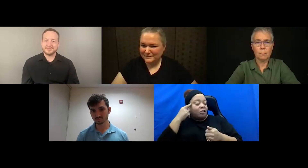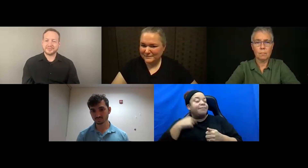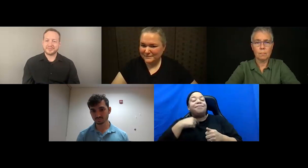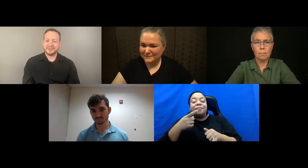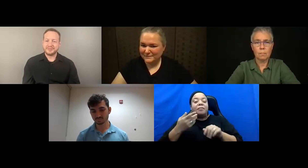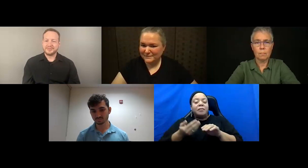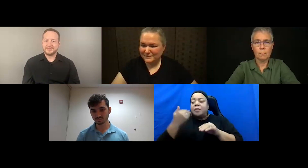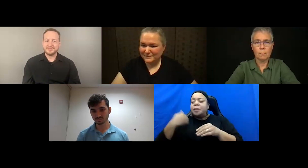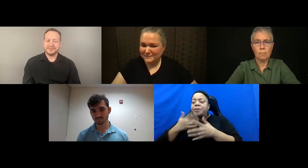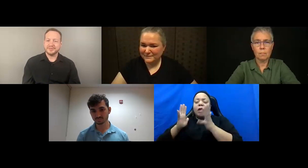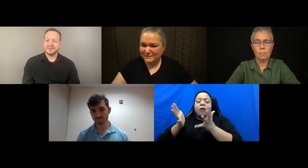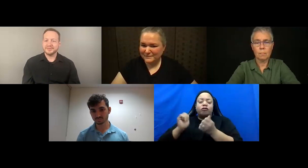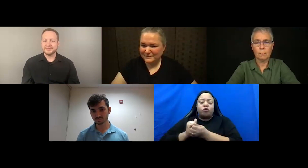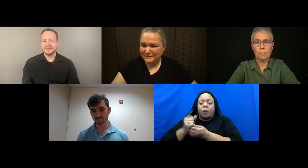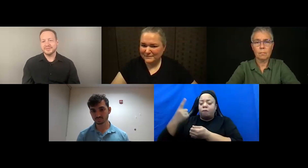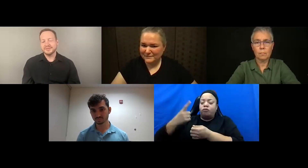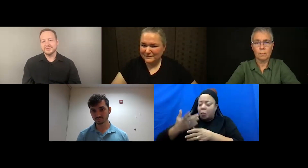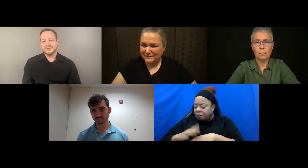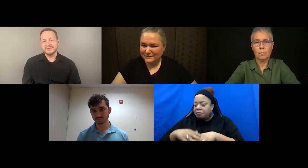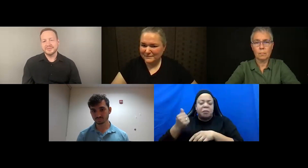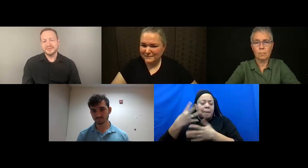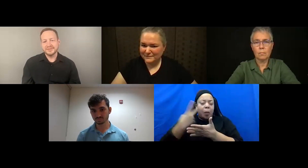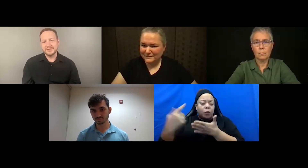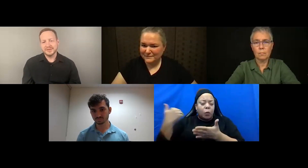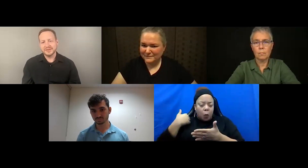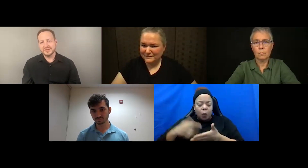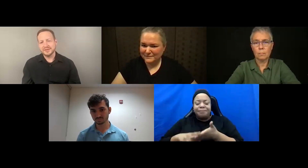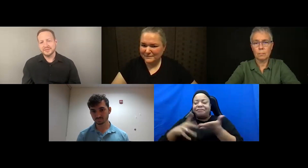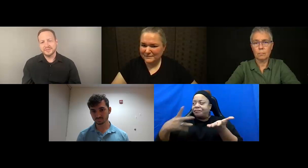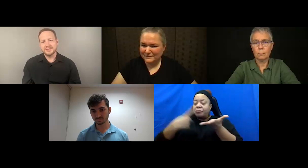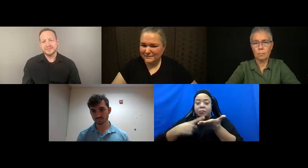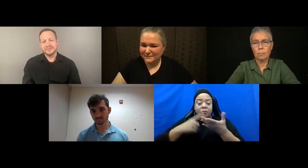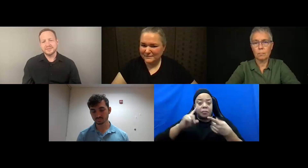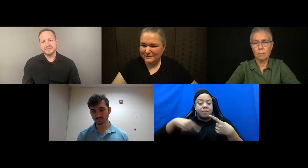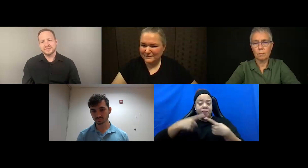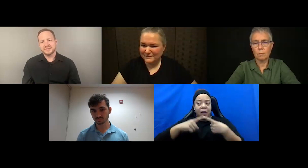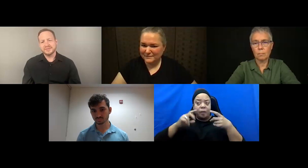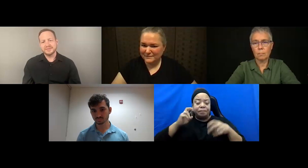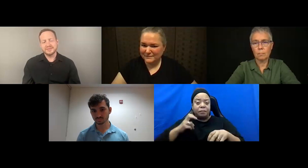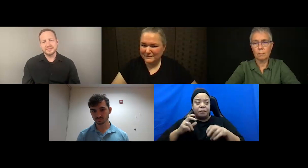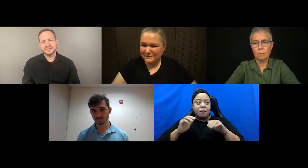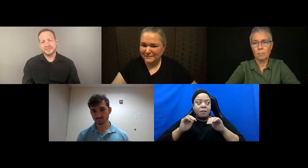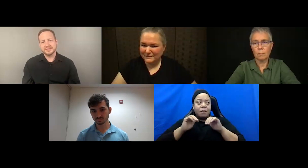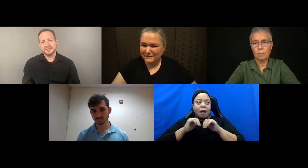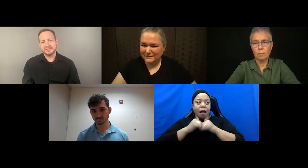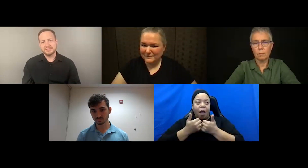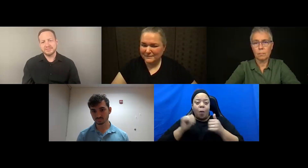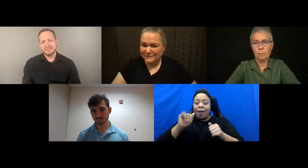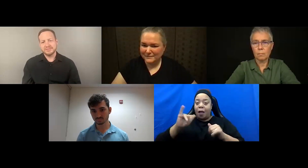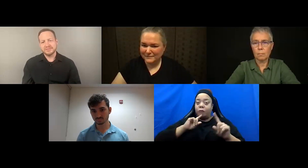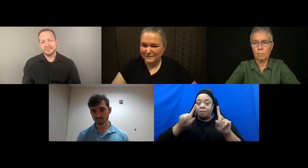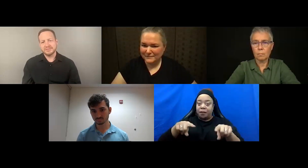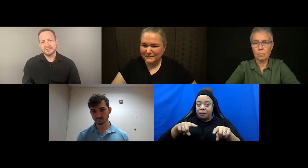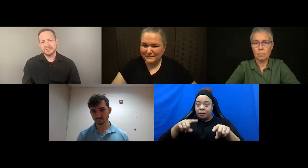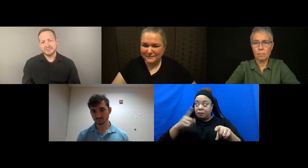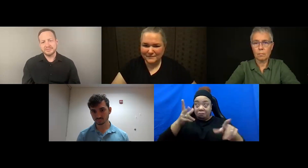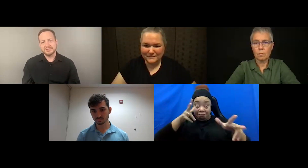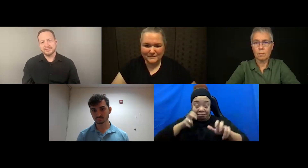I was talking with someone a couple weeks ago, looking back on how AI happens.